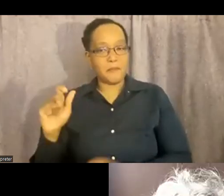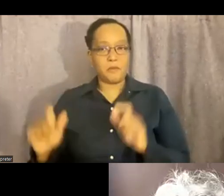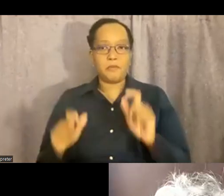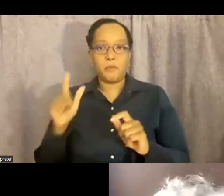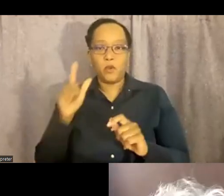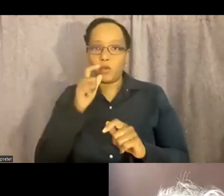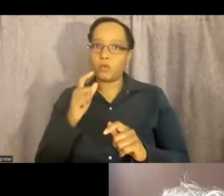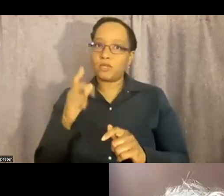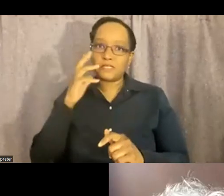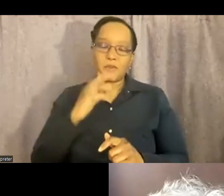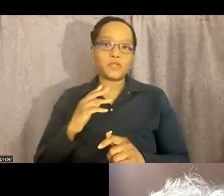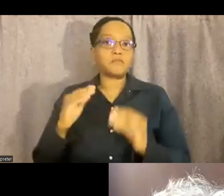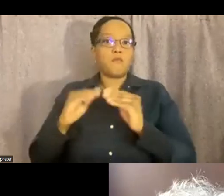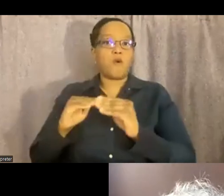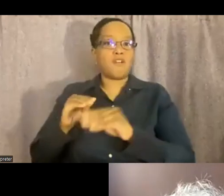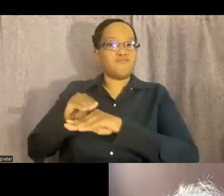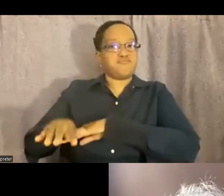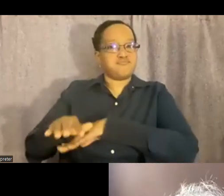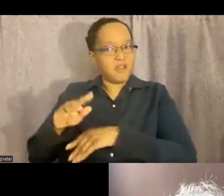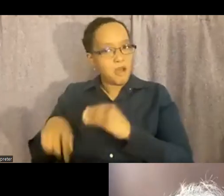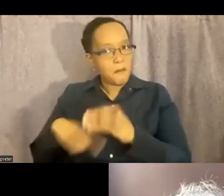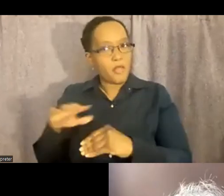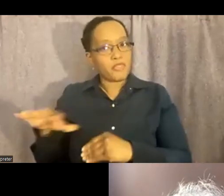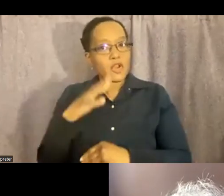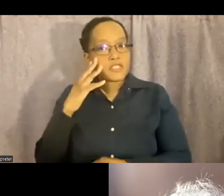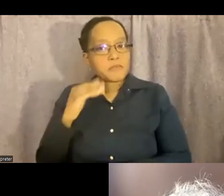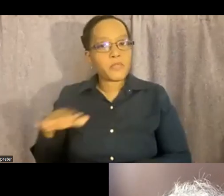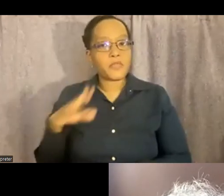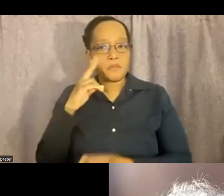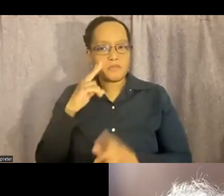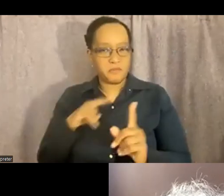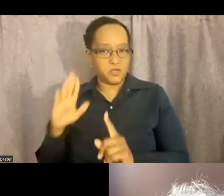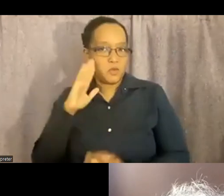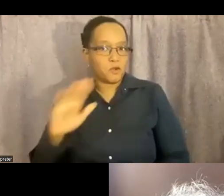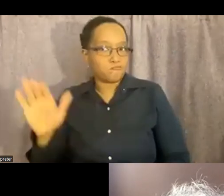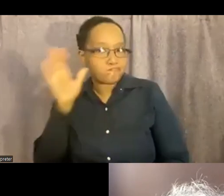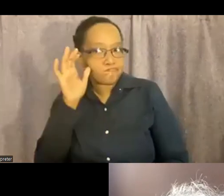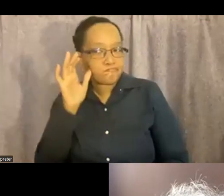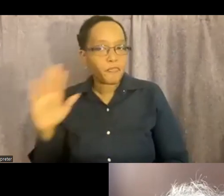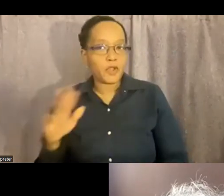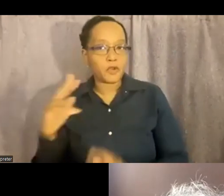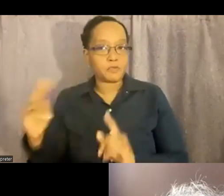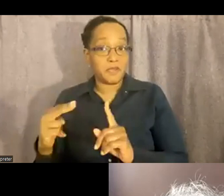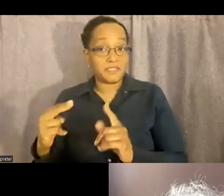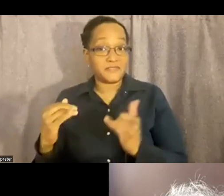by their experiences and perspectives. We will do some of that today.